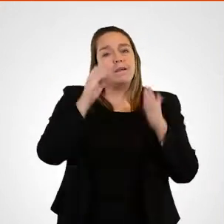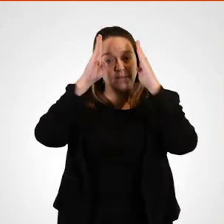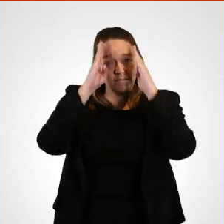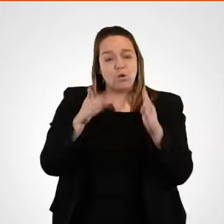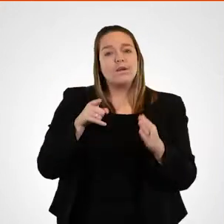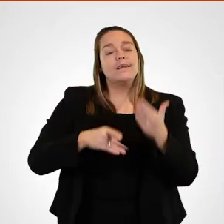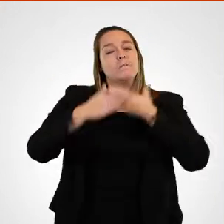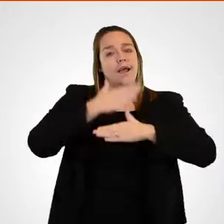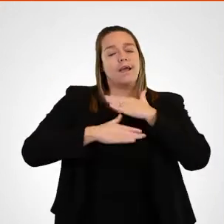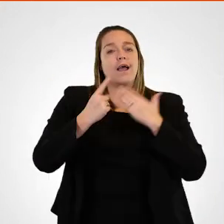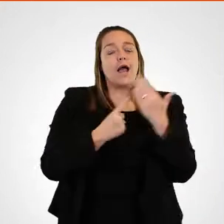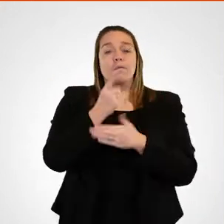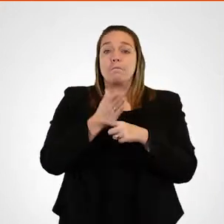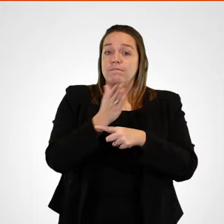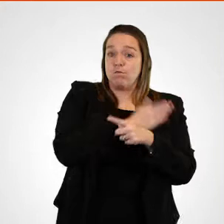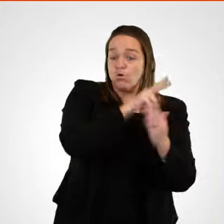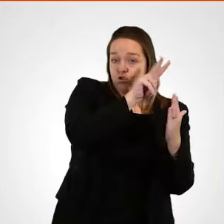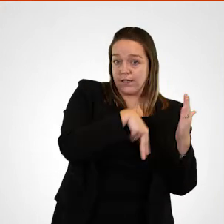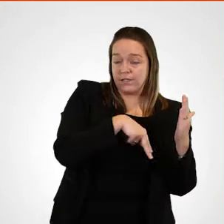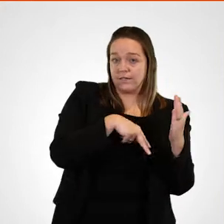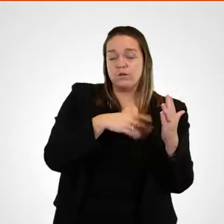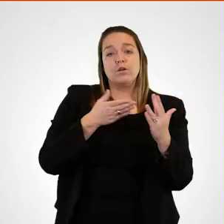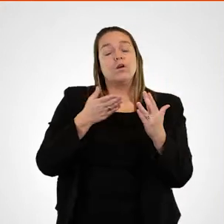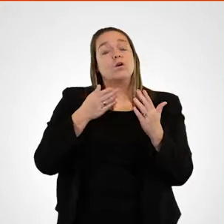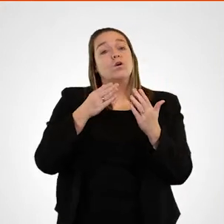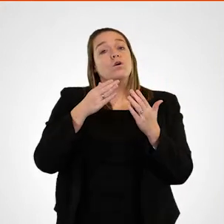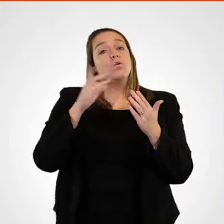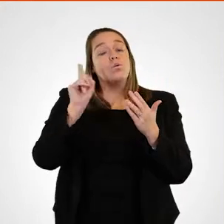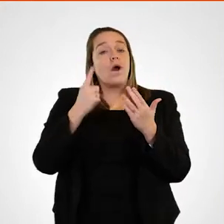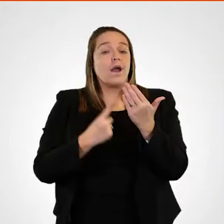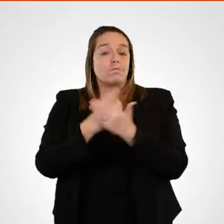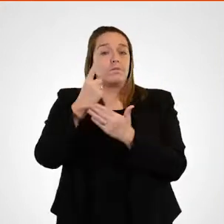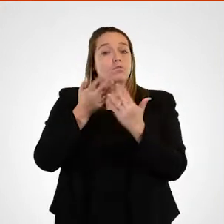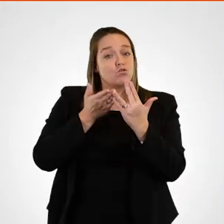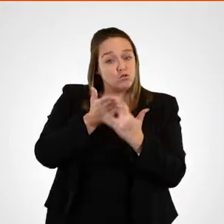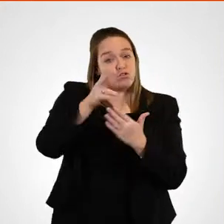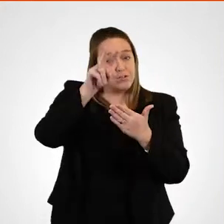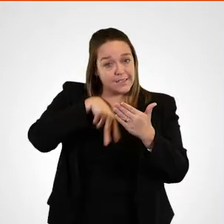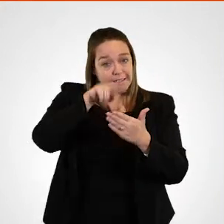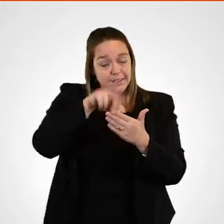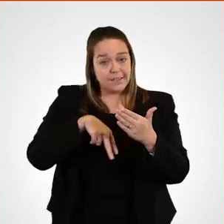those behaviours that occur before reading, we want to focus on those skills during reading,